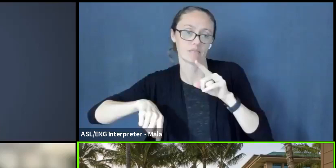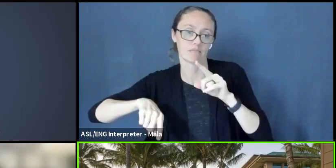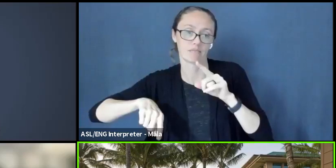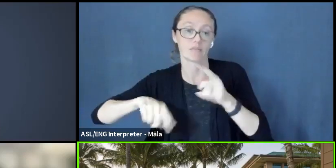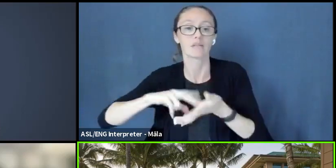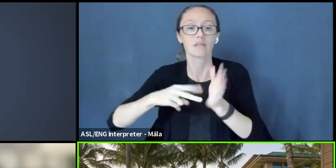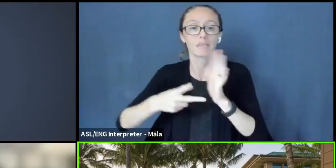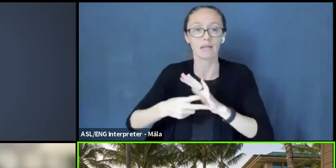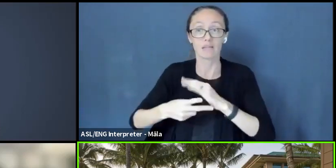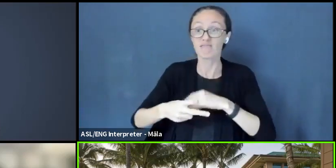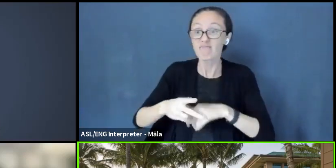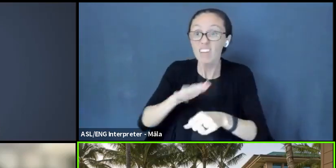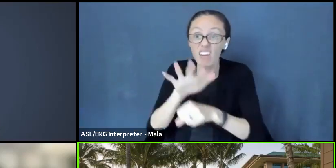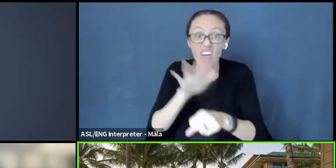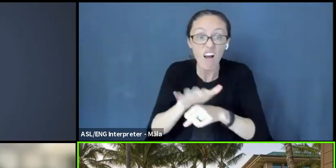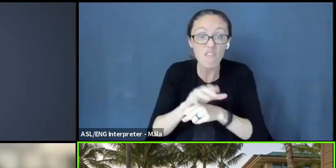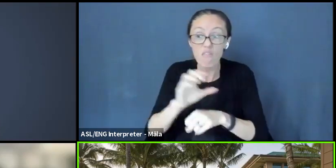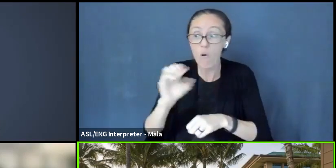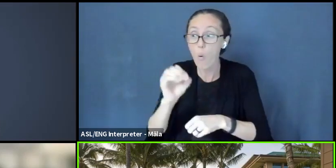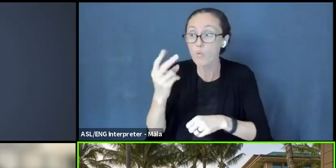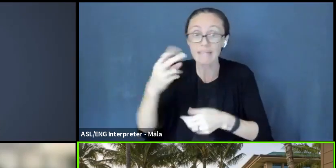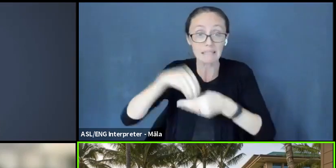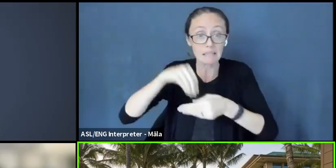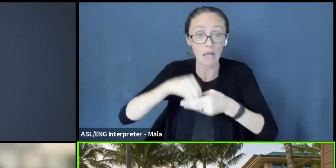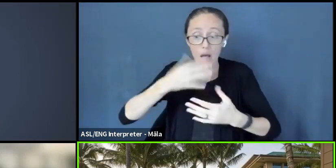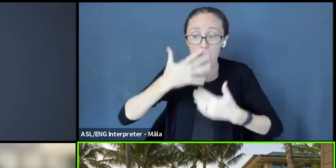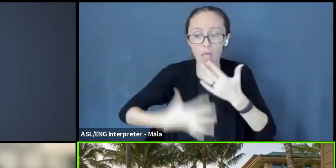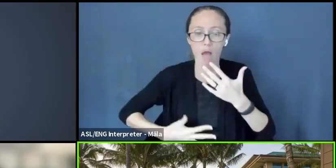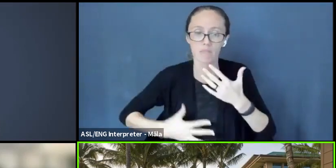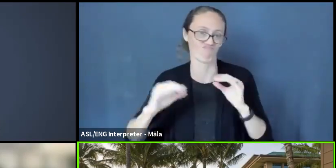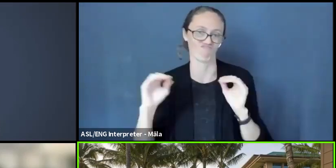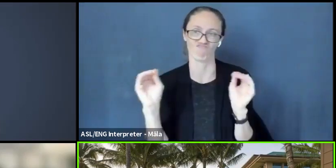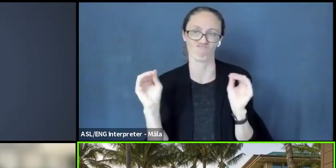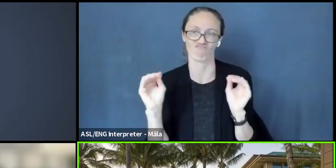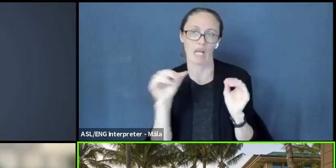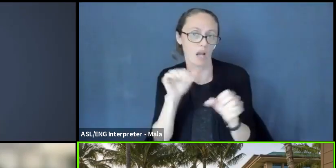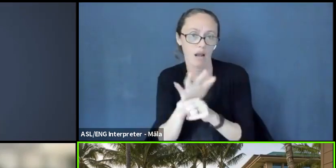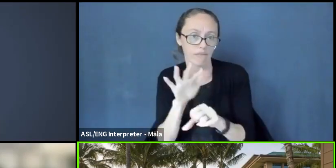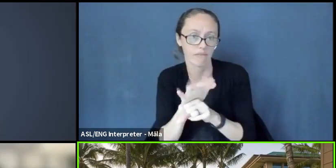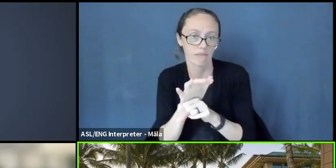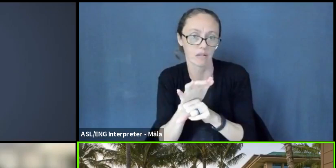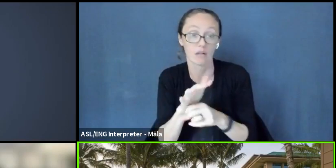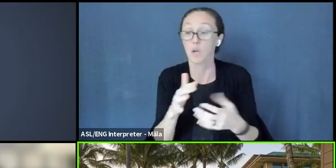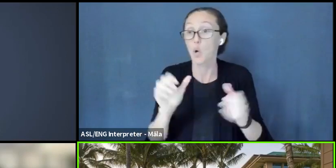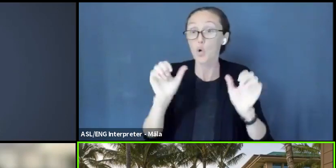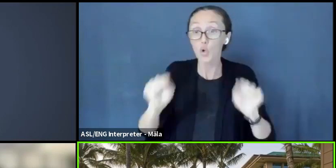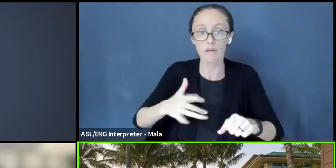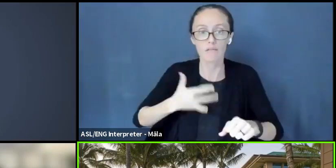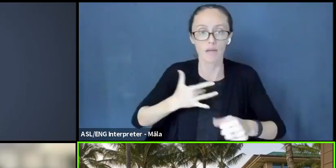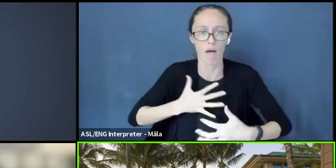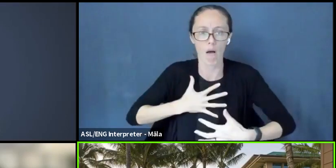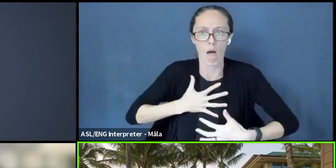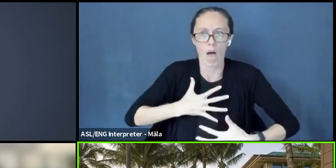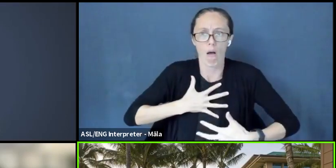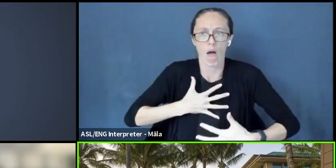And will contribute to terrible shortness of breath, feeling like you're drowning, or constantly gasping or air.